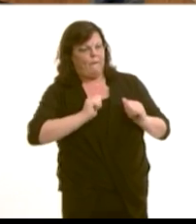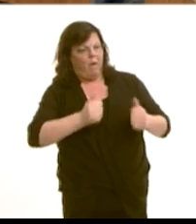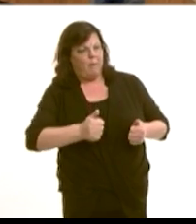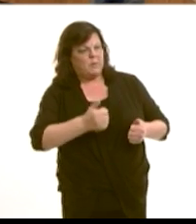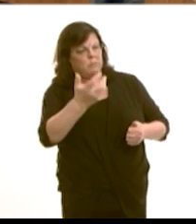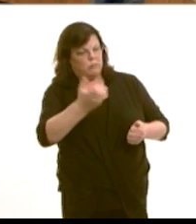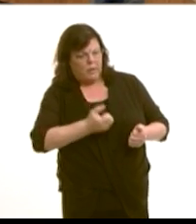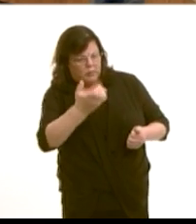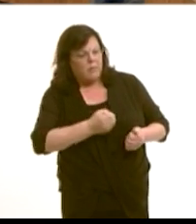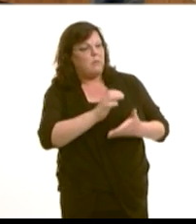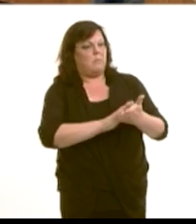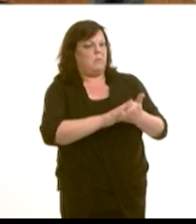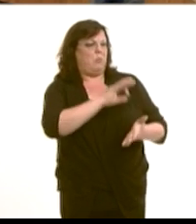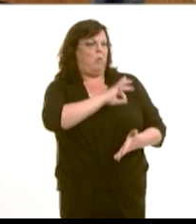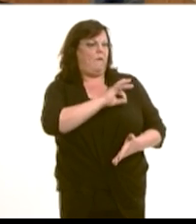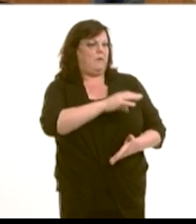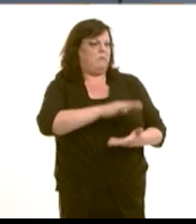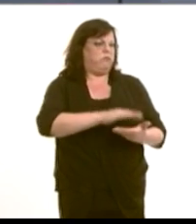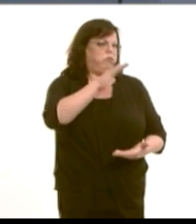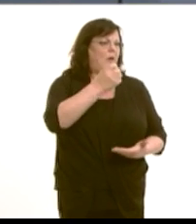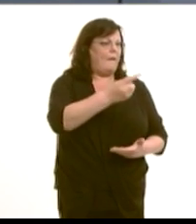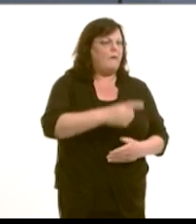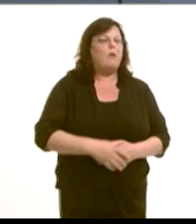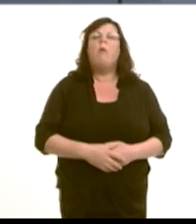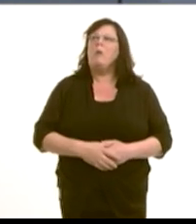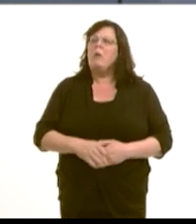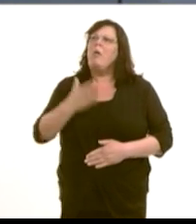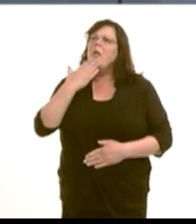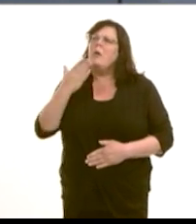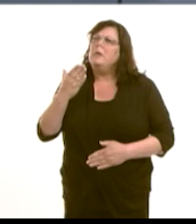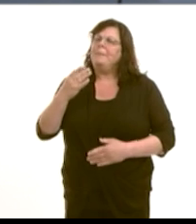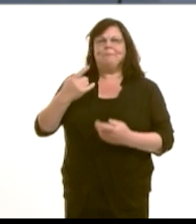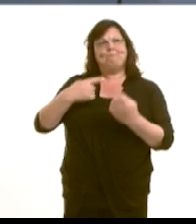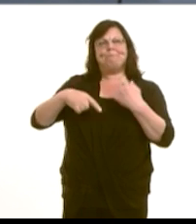Paul Davies: First Minister, the decision to exit the European Union is going to have